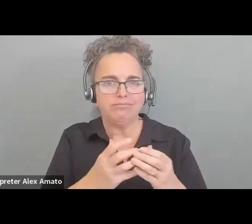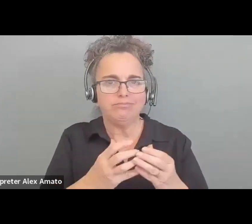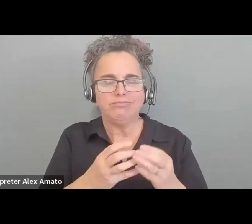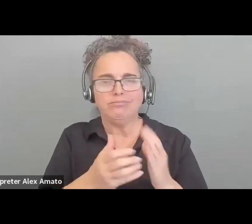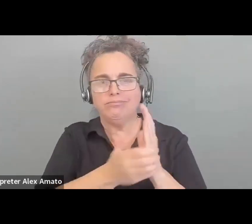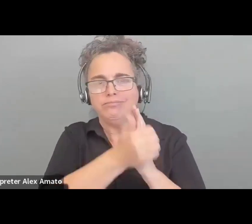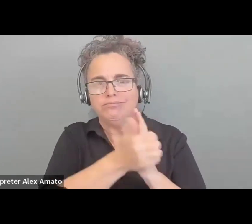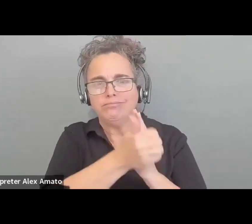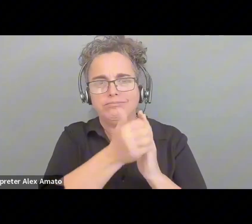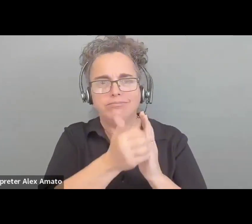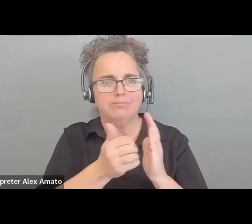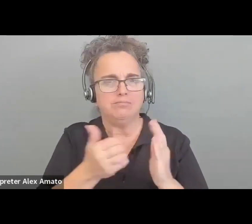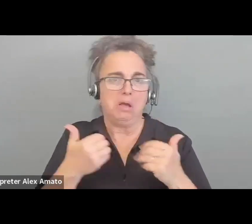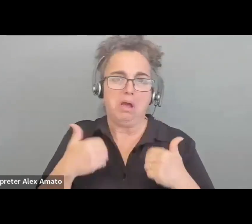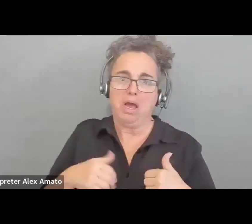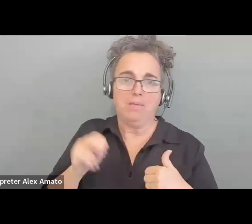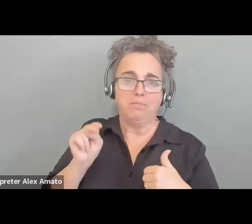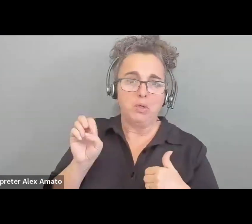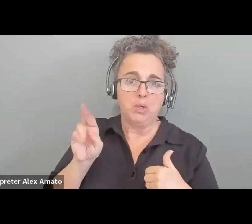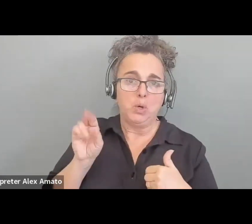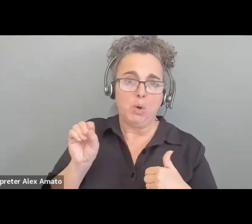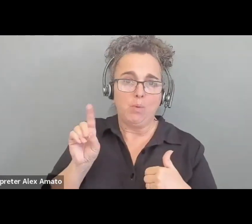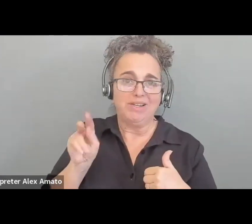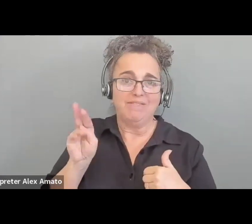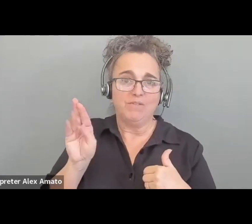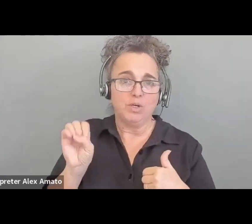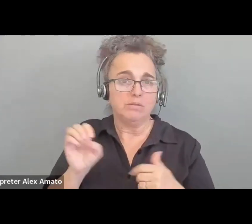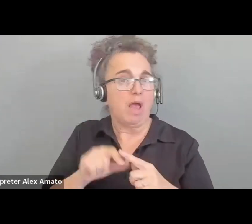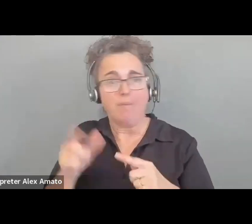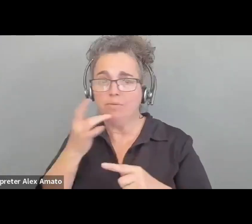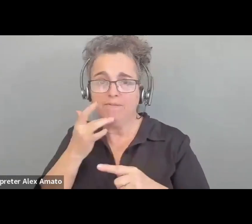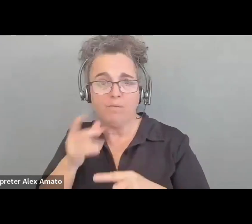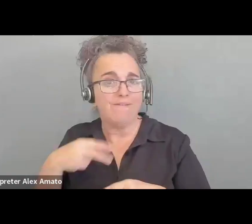because I'm neurodiverse, I prefer it to be in voice, and turn it into a podcast?"